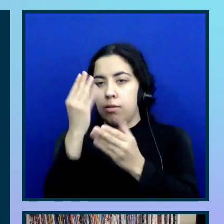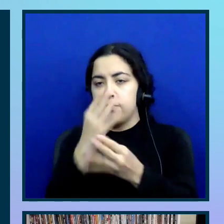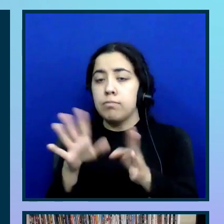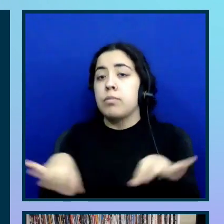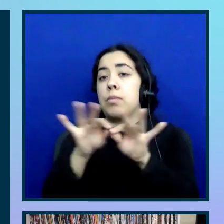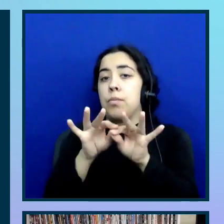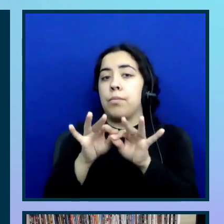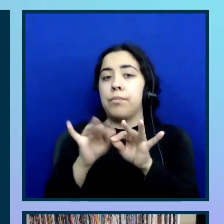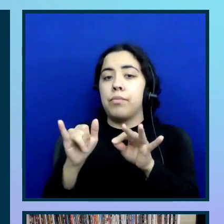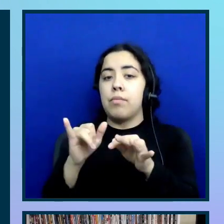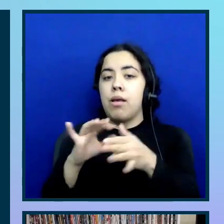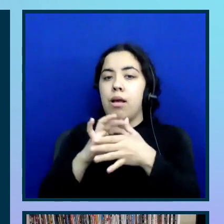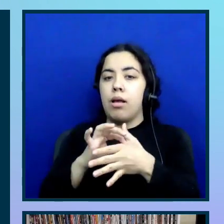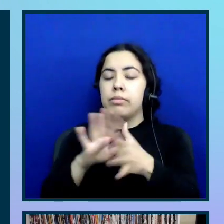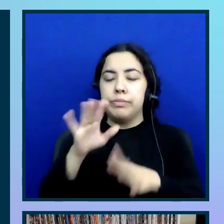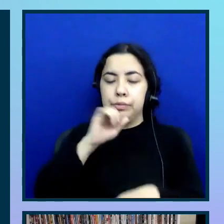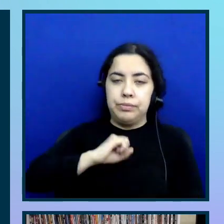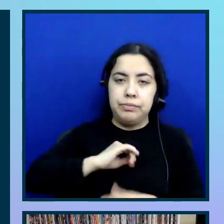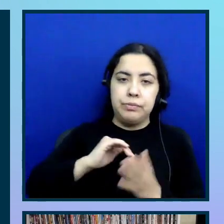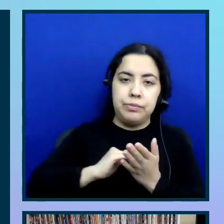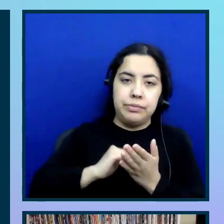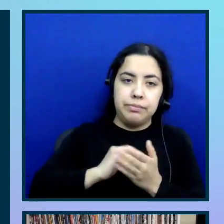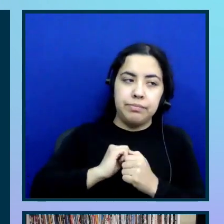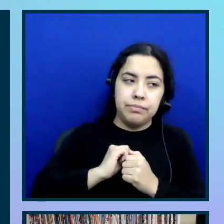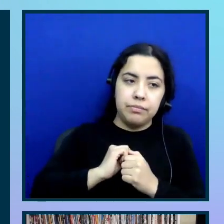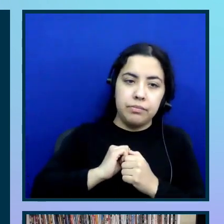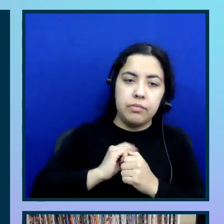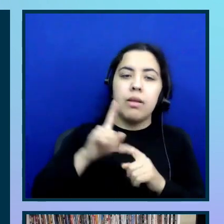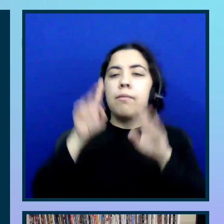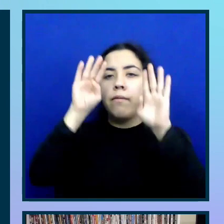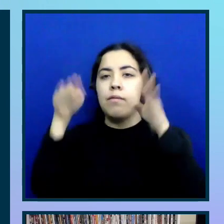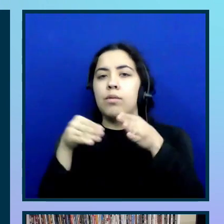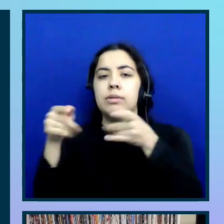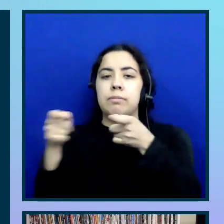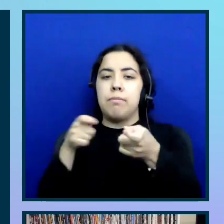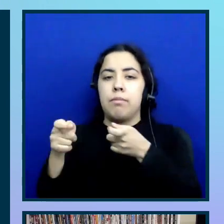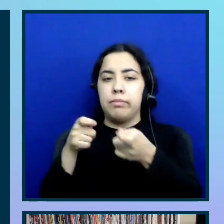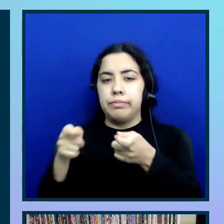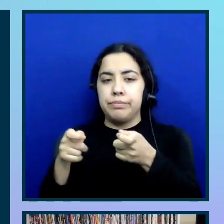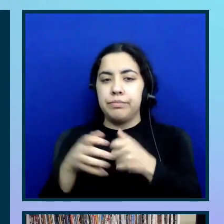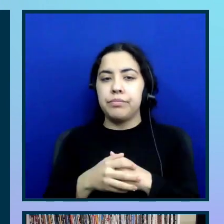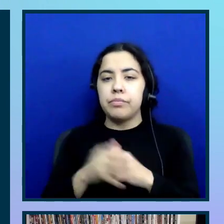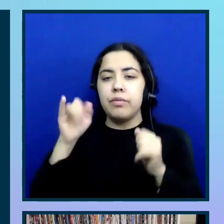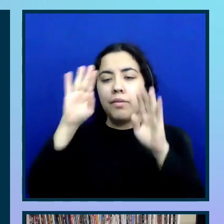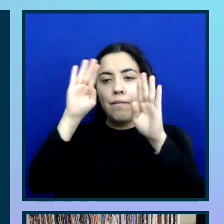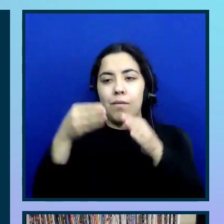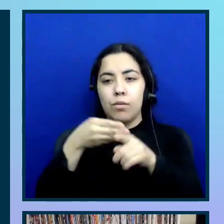this is the context streaming, the concept of focus management. So focus management is a method